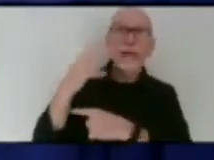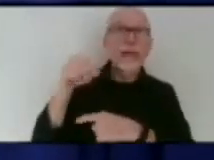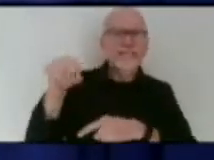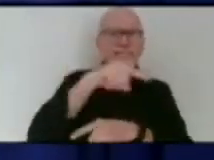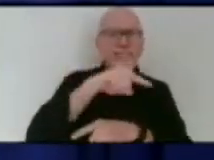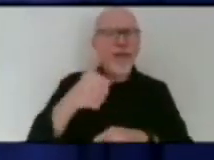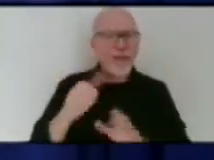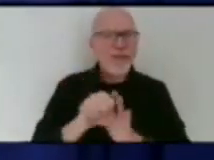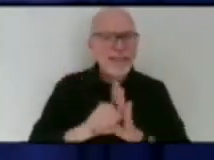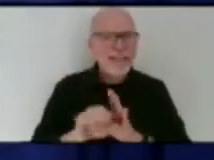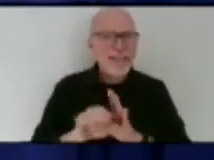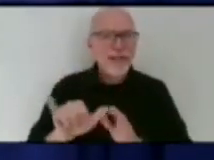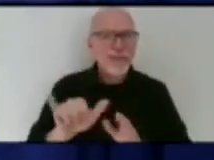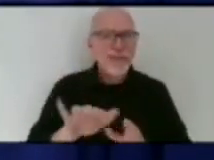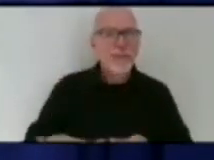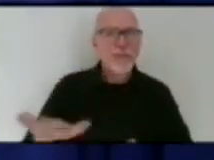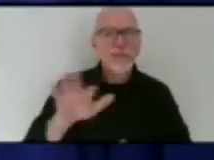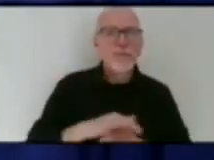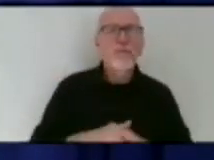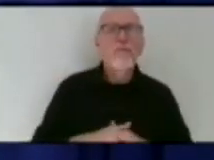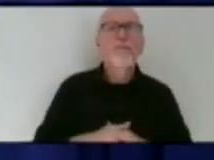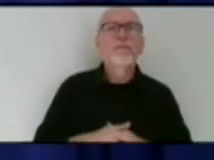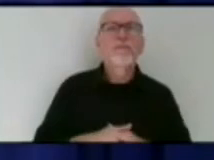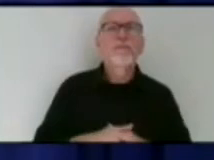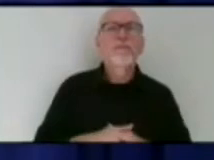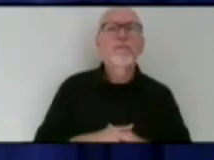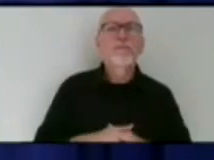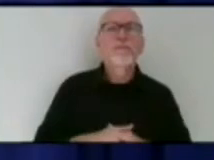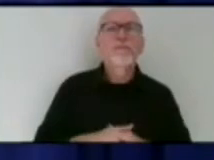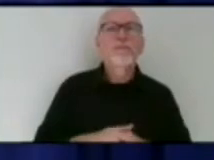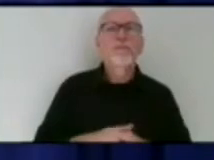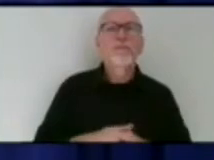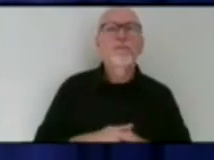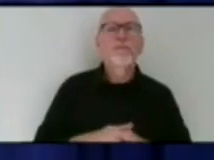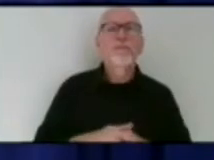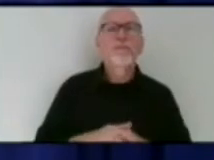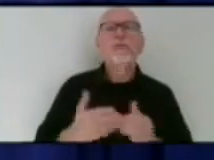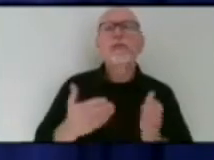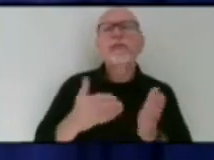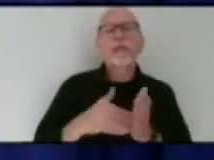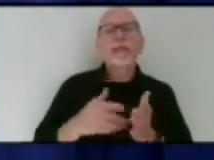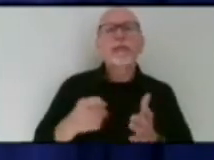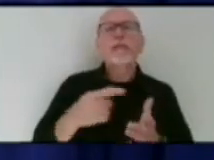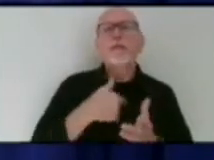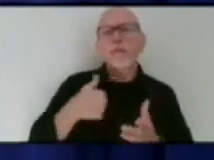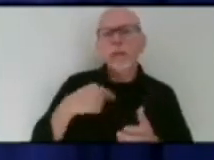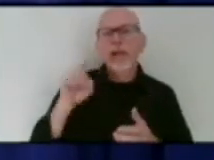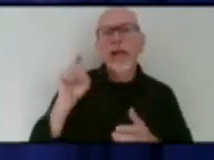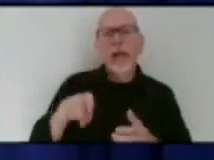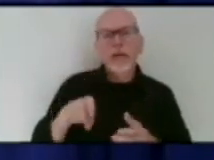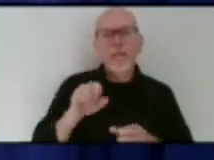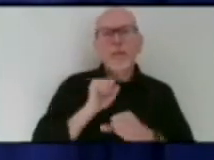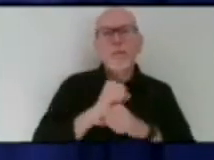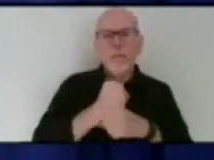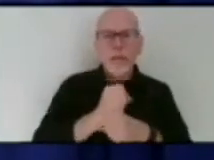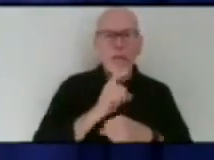think around the country is again the need to make sure states are partnering